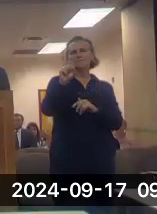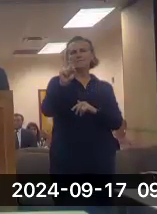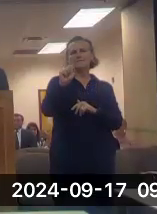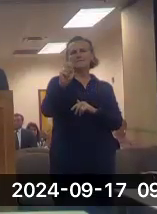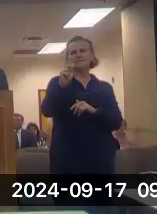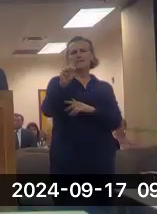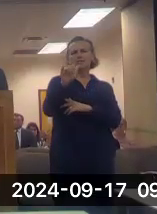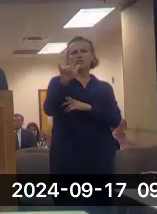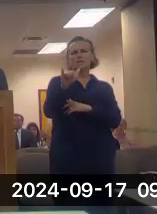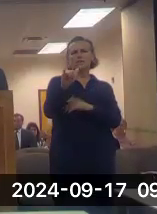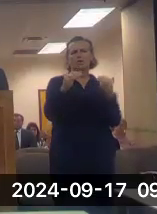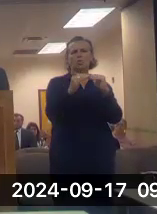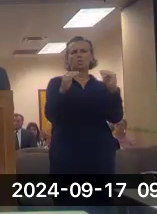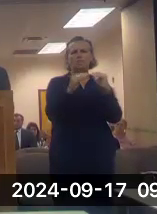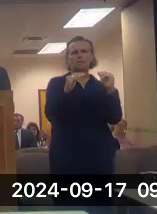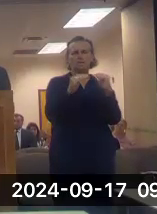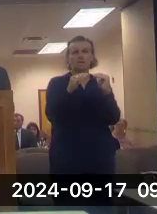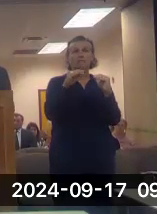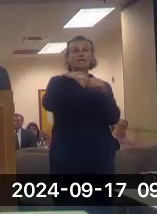Reginald Parson: the phrase Reginald Parson: that you use in the rule.